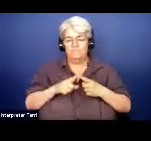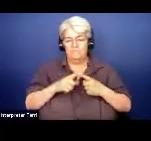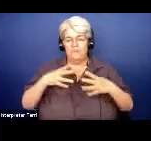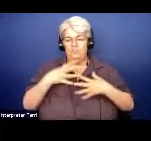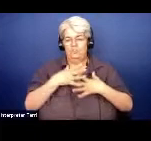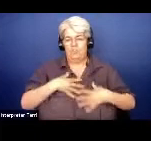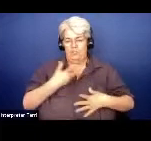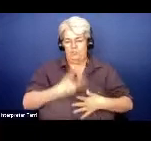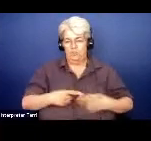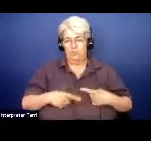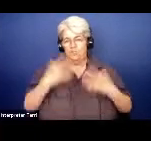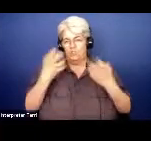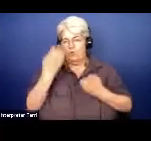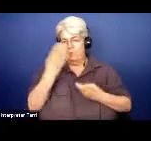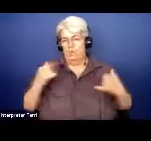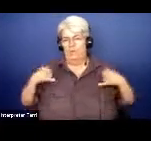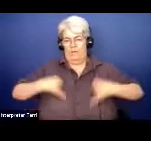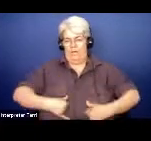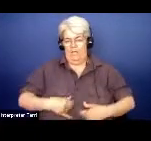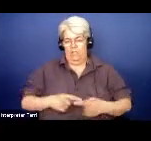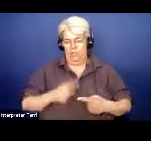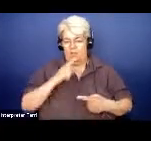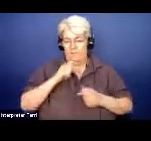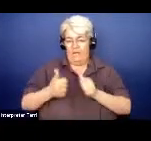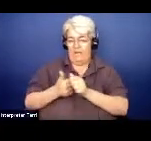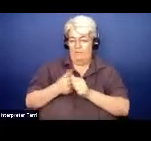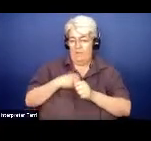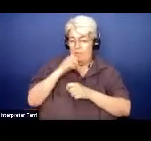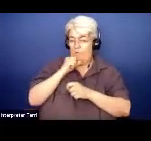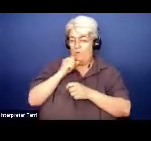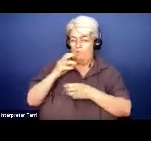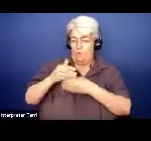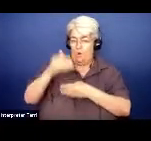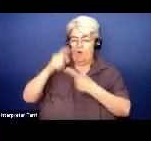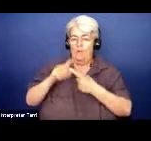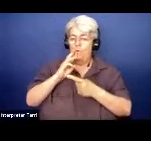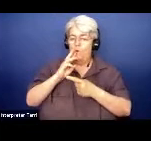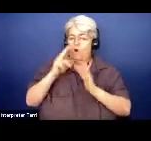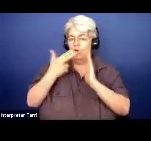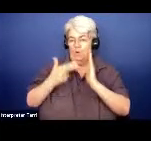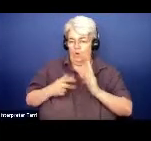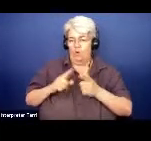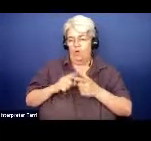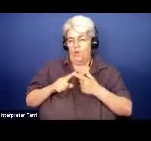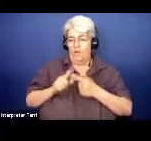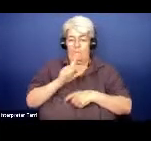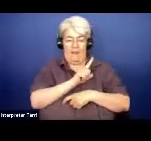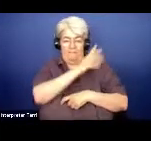dark blue blazer. Behind me there's a water color painting and off to my left a bookshelf.